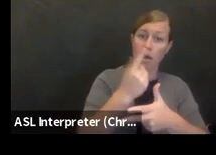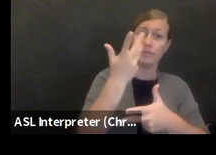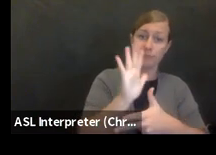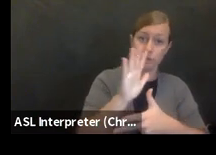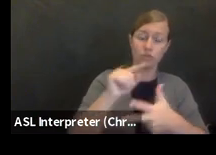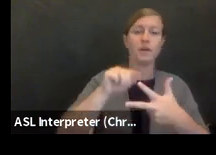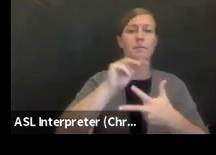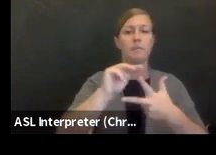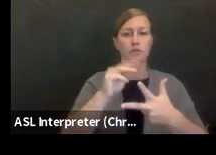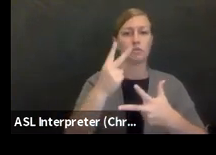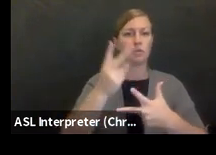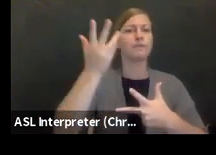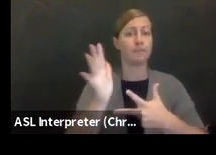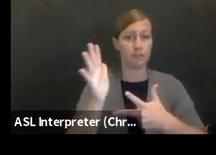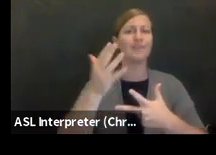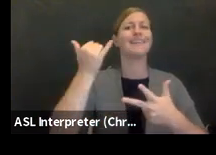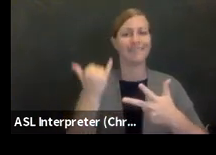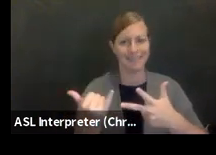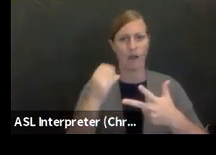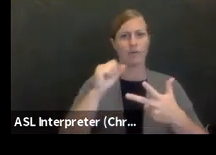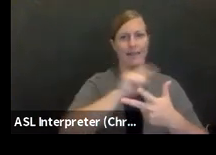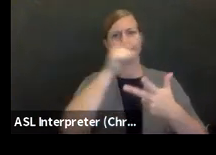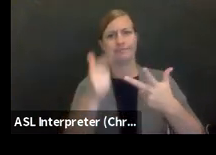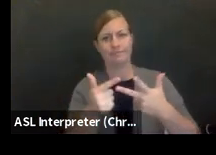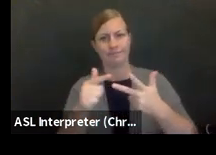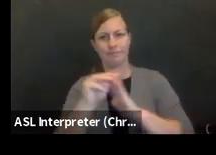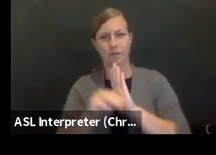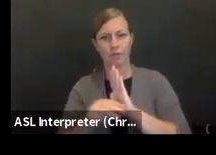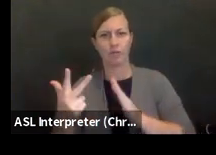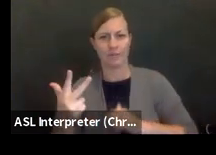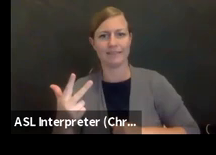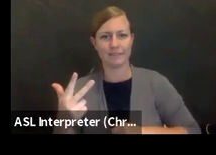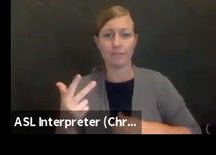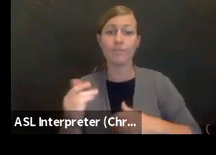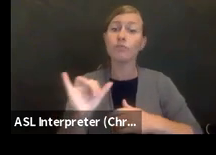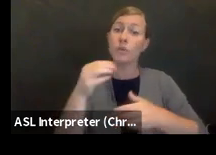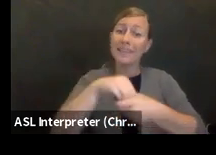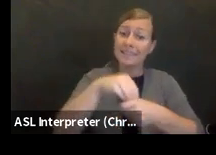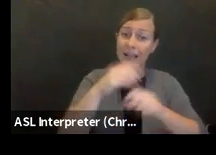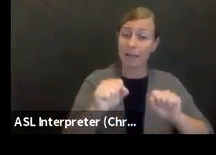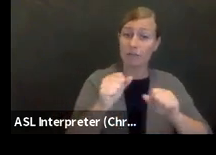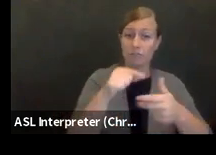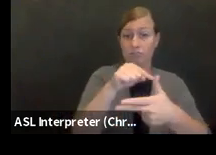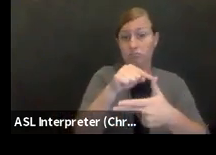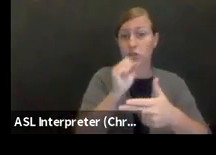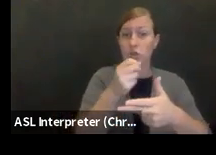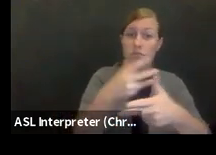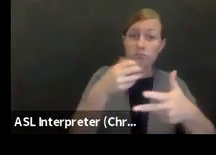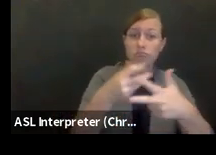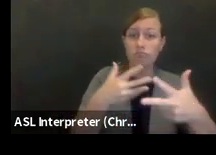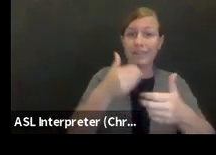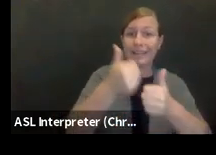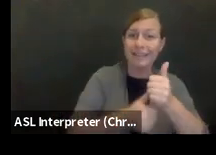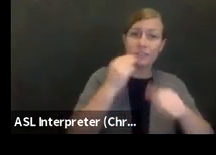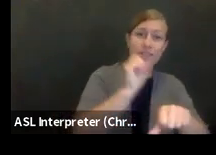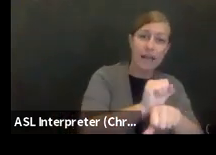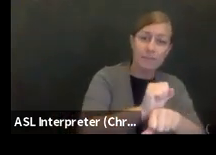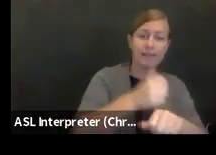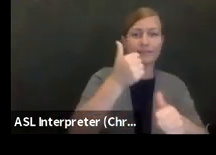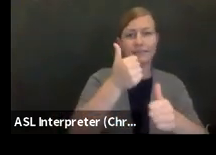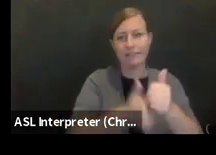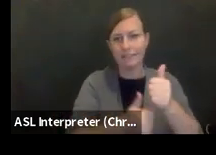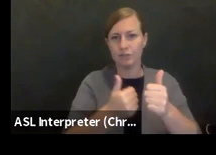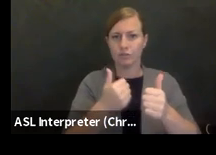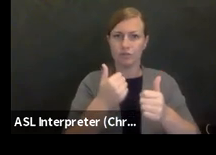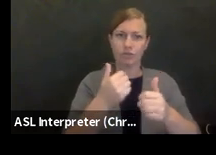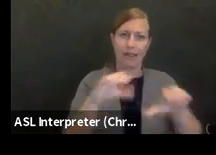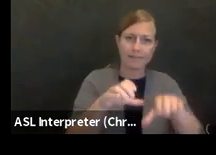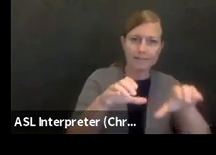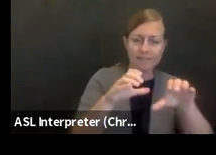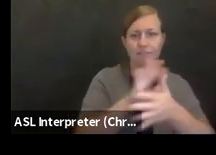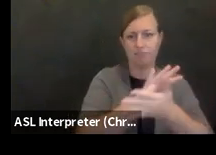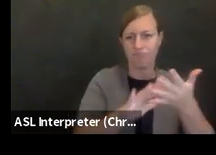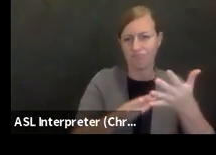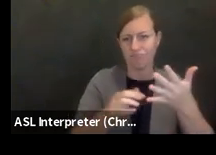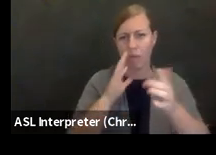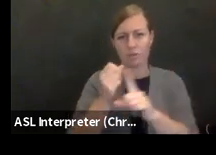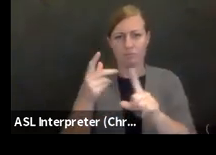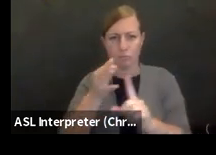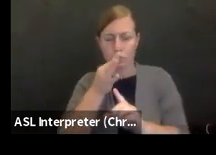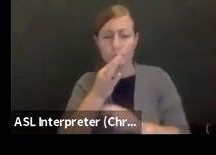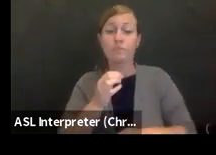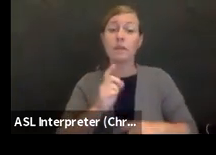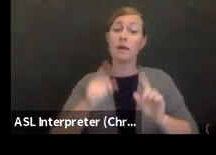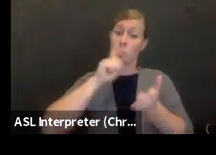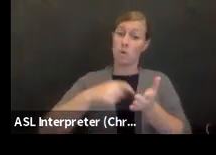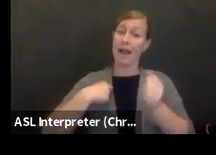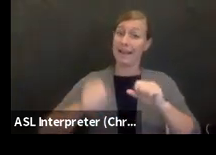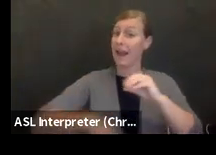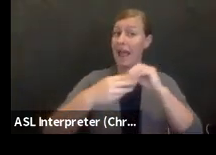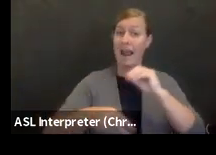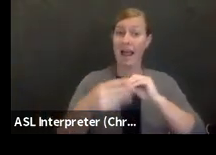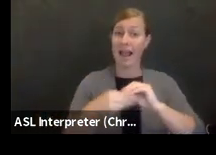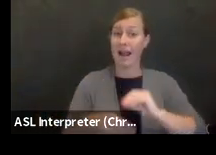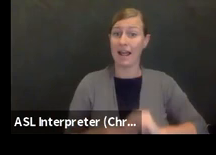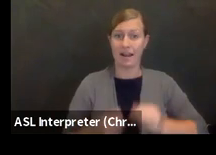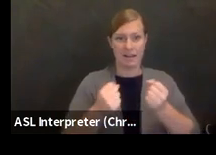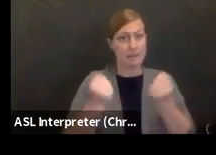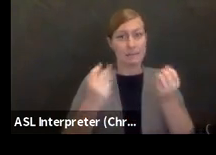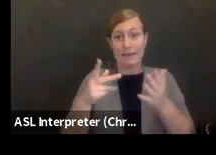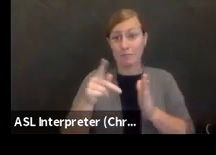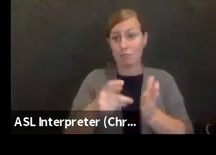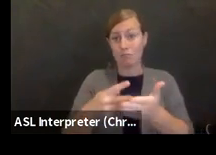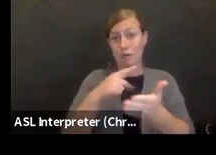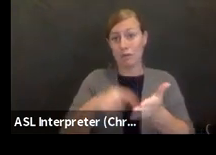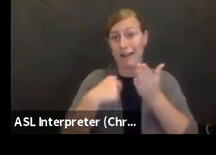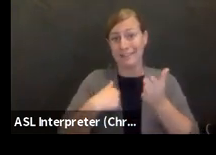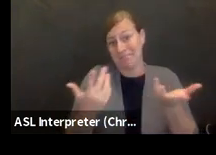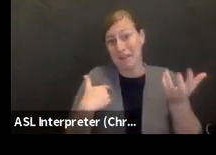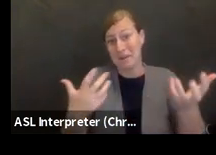ESD 112-- Kristina Wambold: Within the modules. I can also set to make sure each of the activities or assignments or discussions has been completed as well. And we'll look at that in more detail. Notice it I can keep adding as many prerequisites. As I need. I can also come over to this x and get rid of one